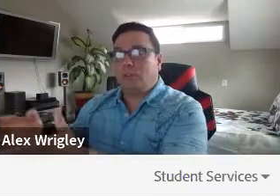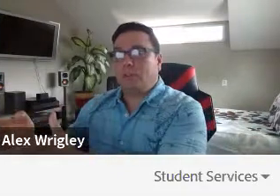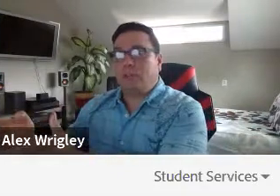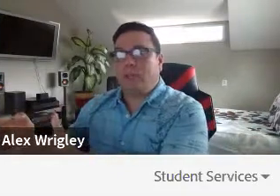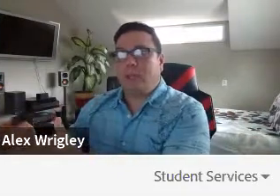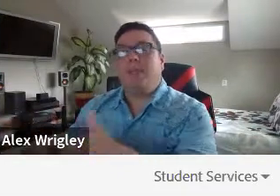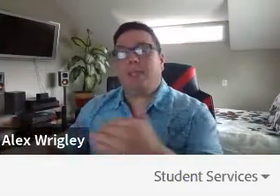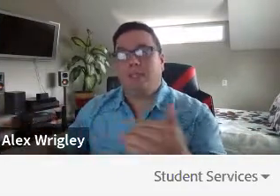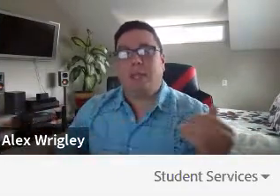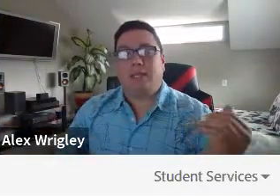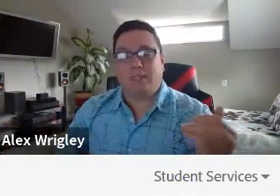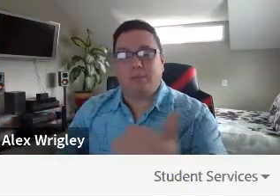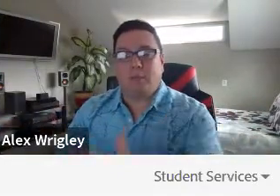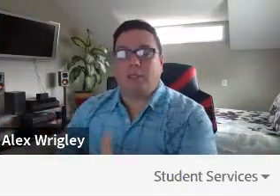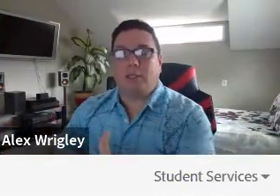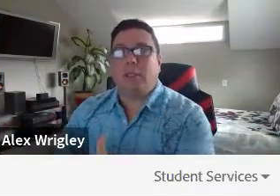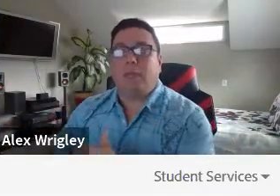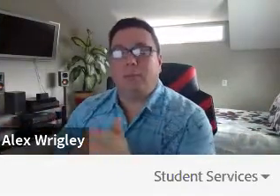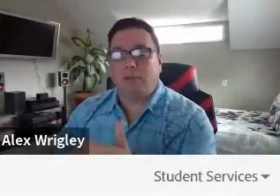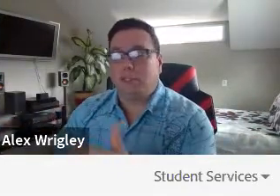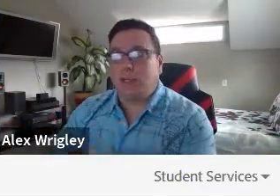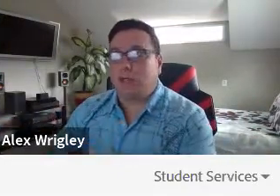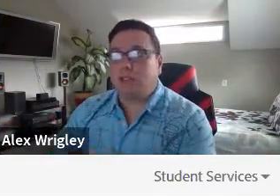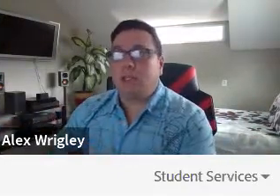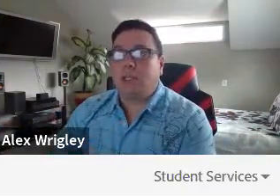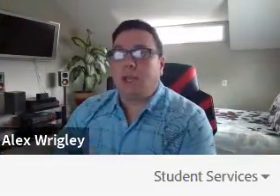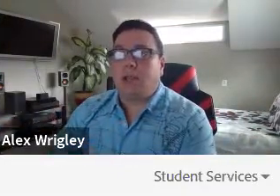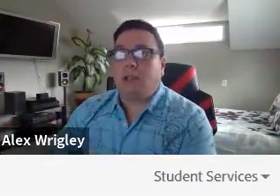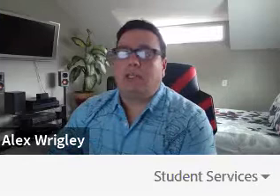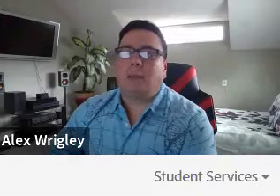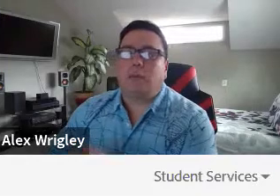Adobe Sign, it maintains that accessibility and meets those standards. A lot of times